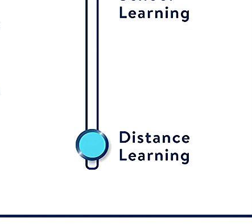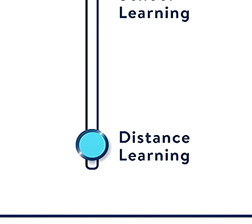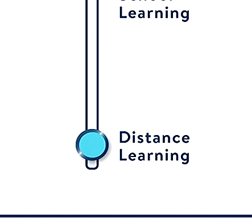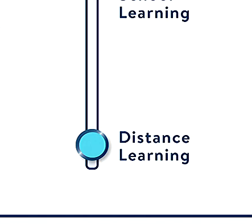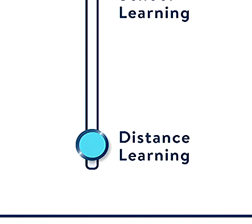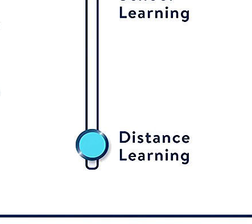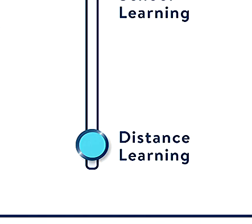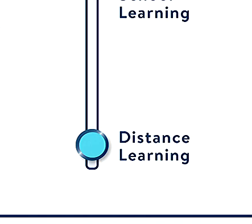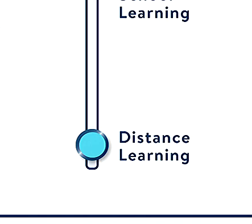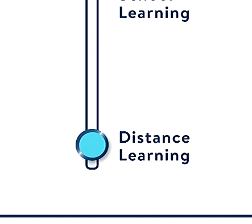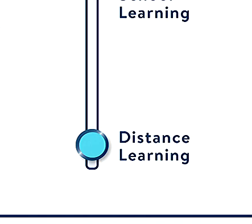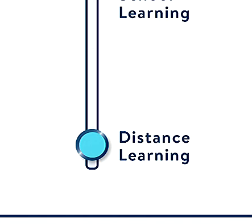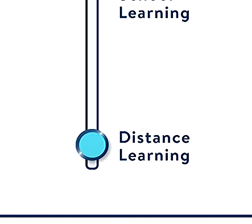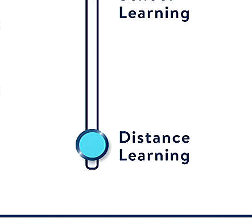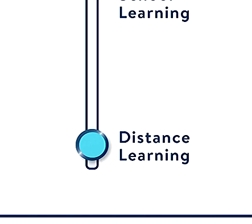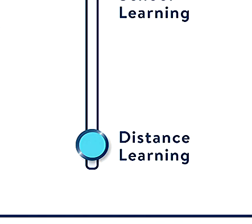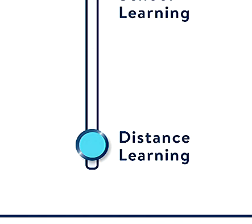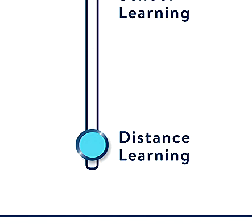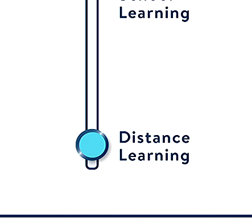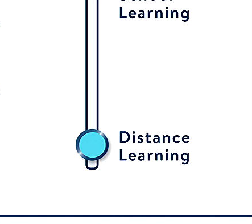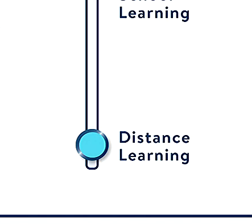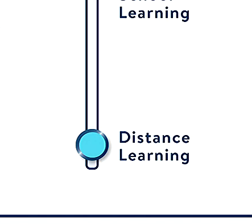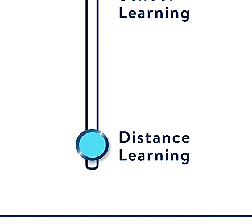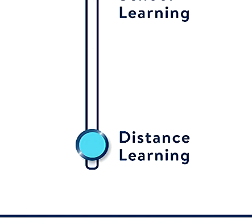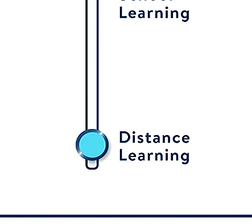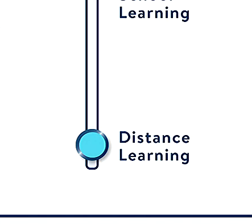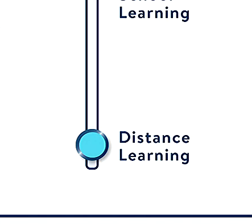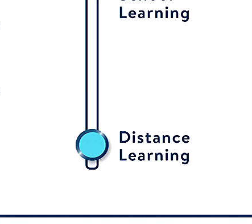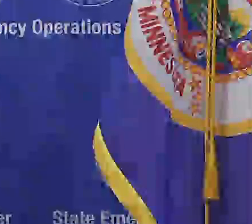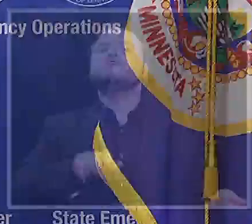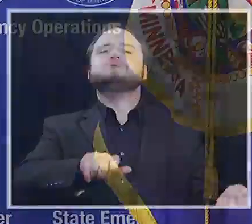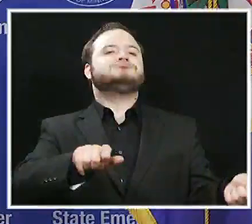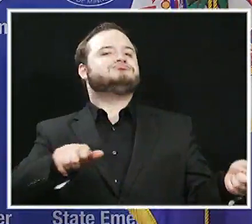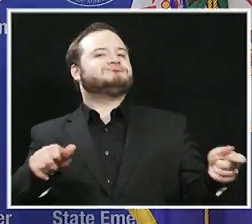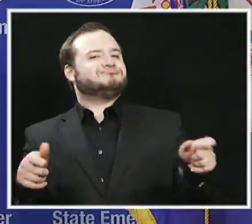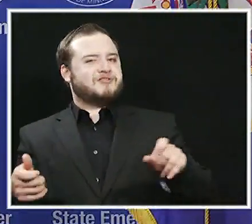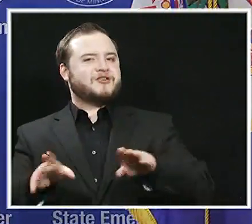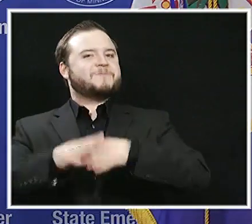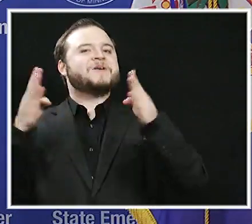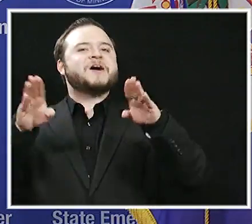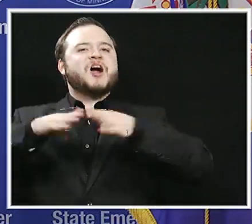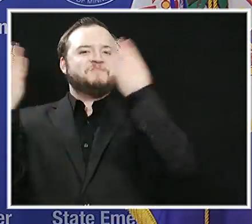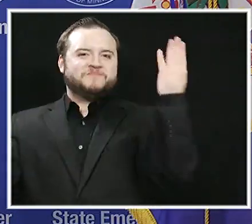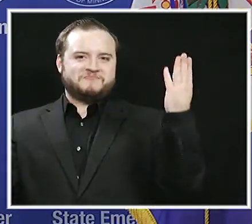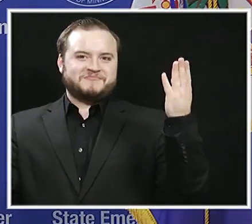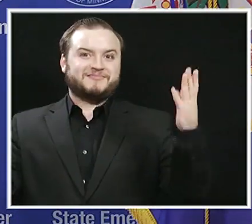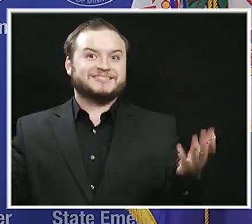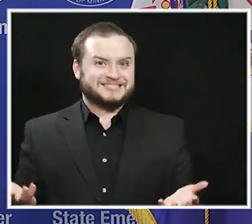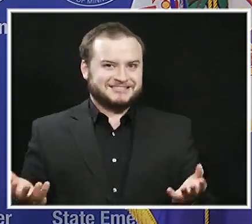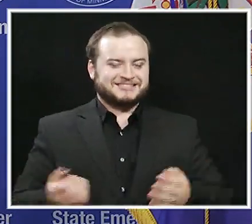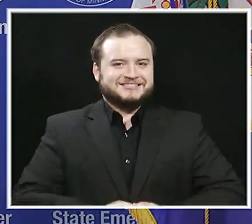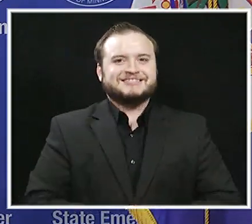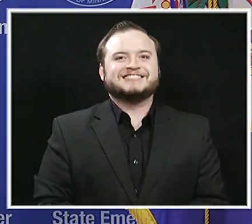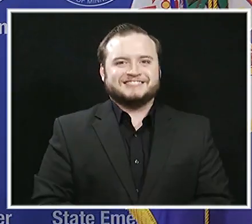it is our intention to do that. As long as we are not getting to where we get hotspots, every time I say this I know the health people have to